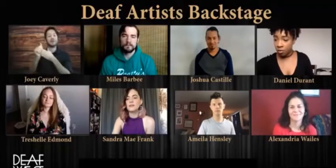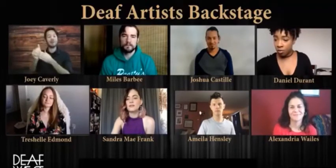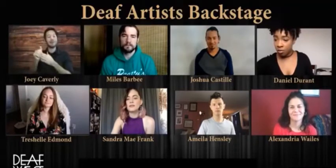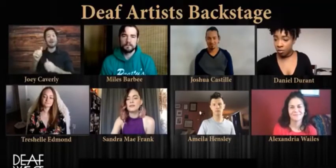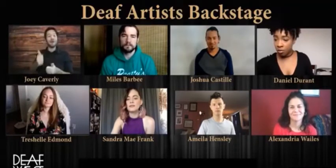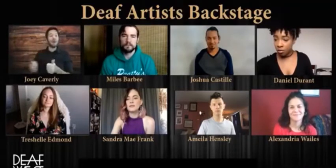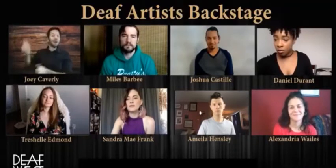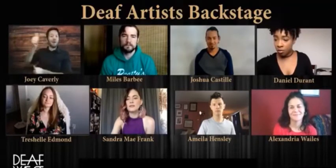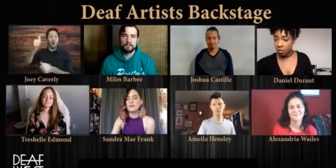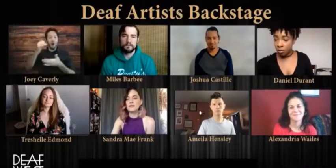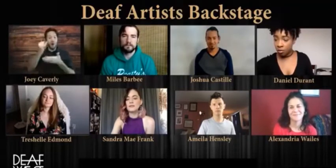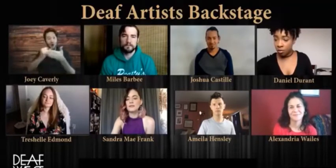And, Amanda(?) [Elizabeth] Greene.